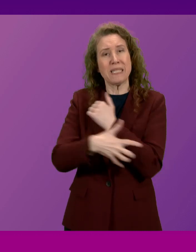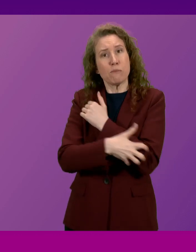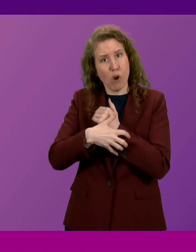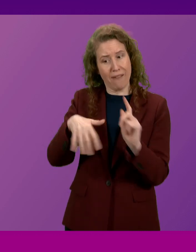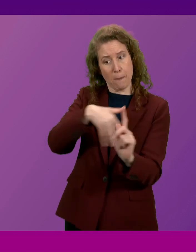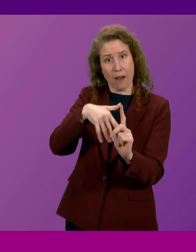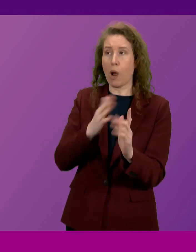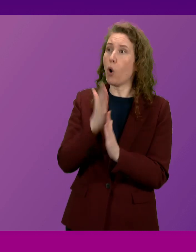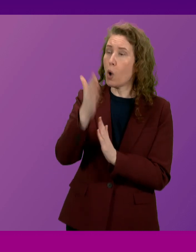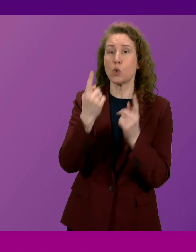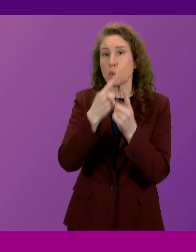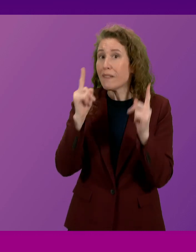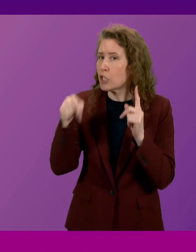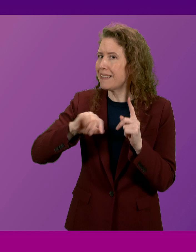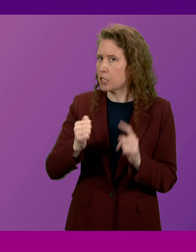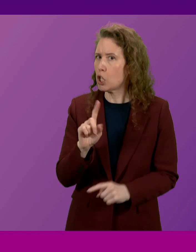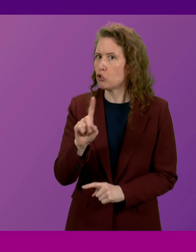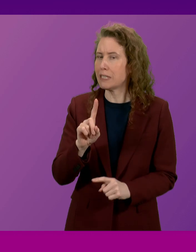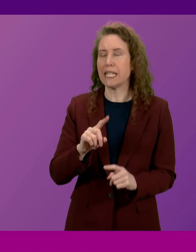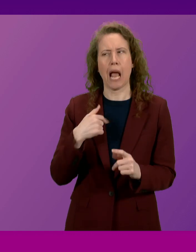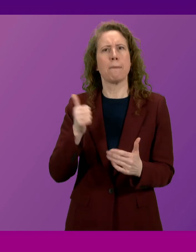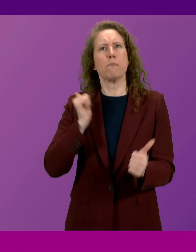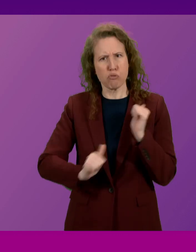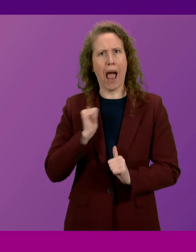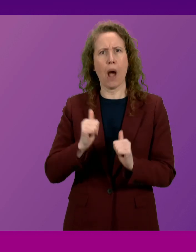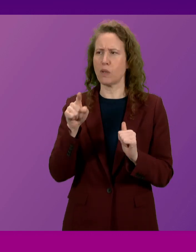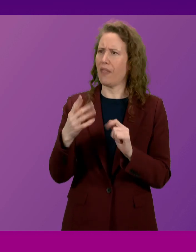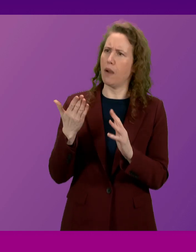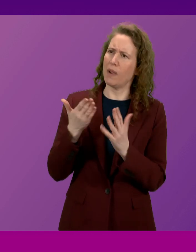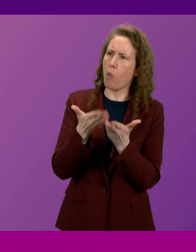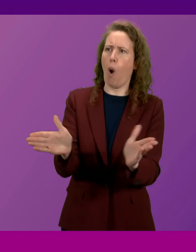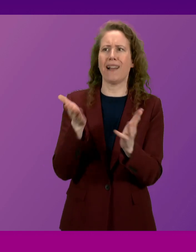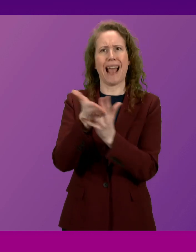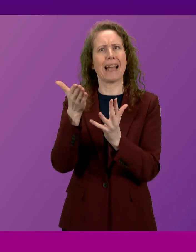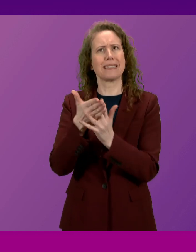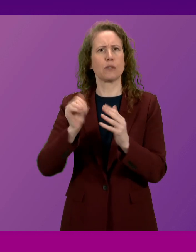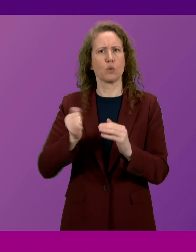to university in this country. I am proud that we have widened access to Scottish education.